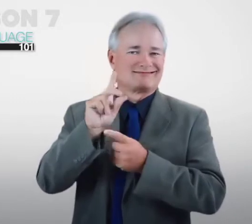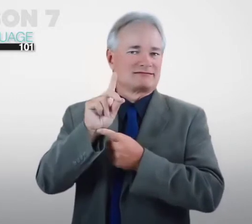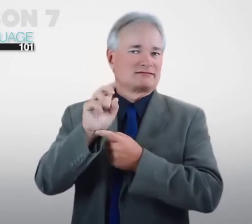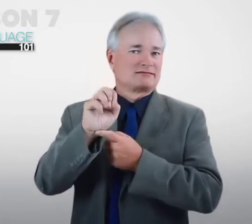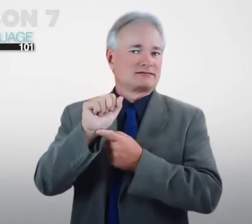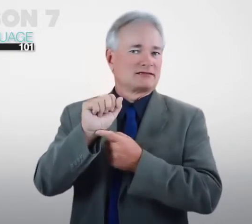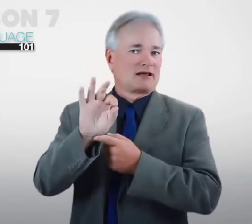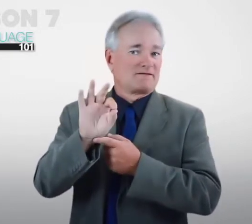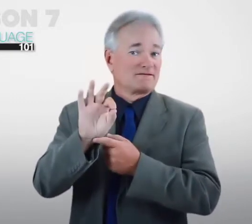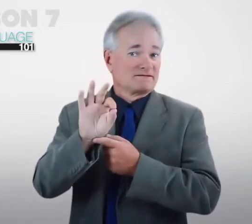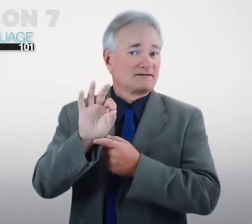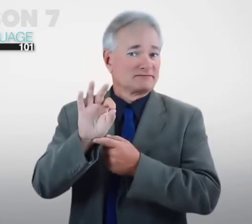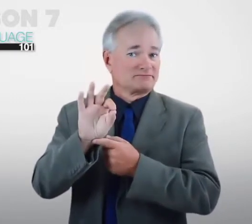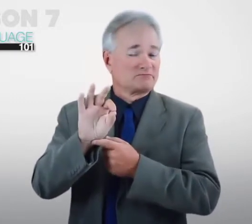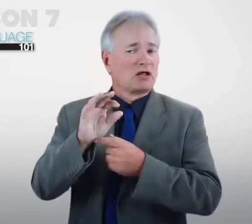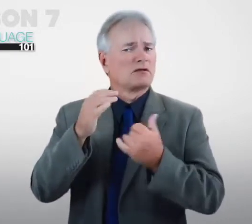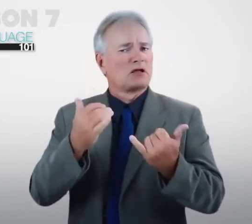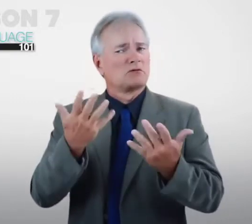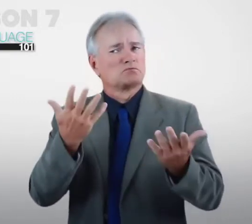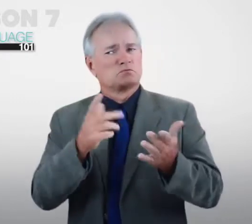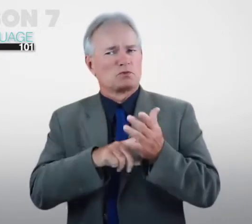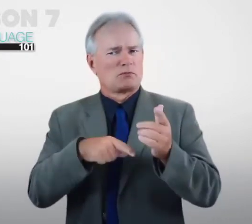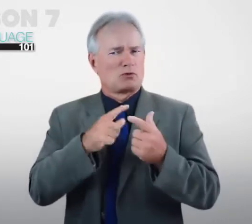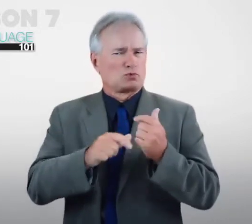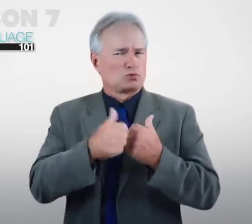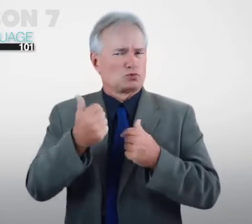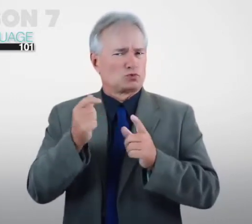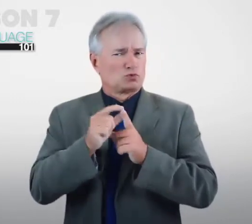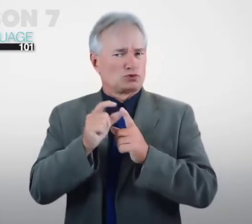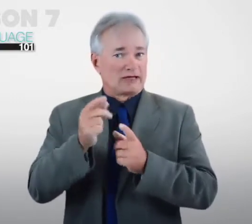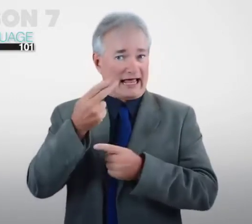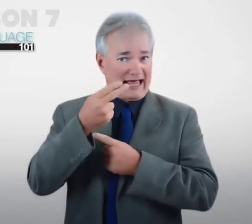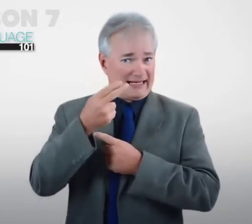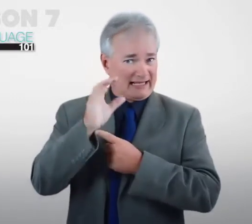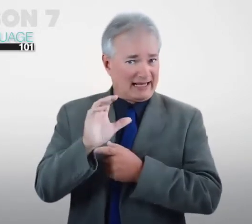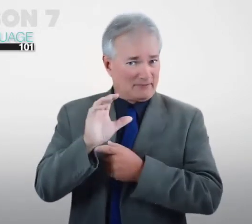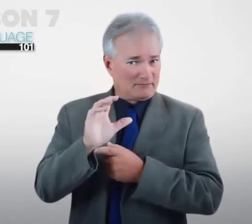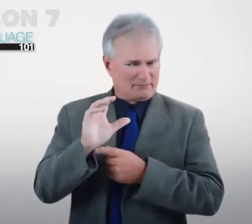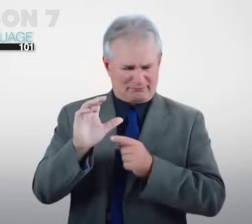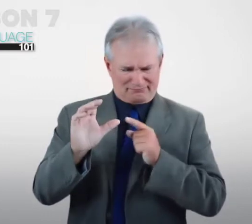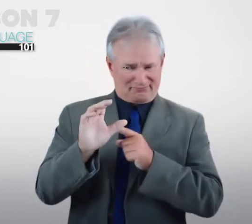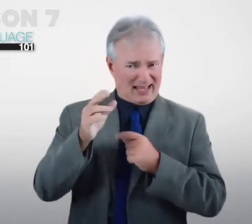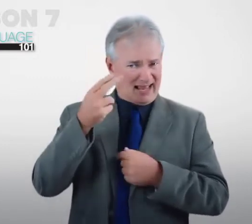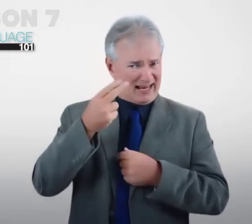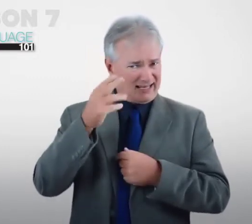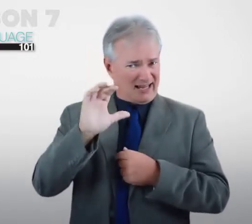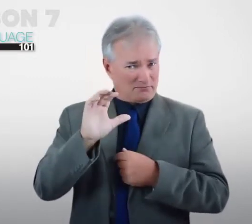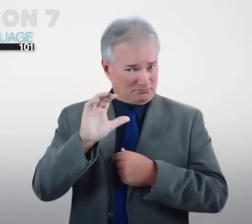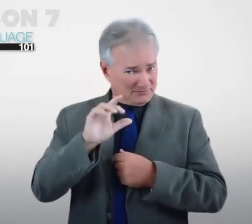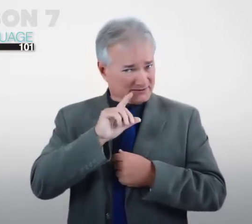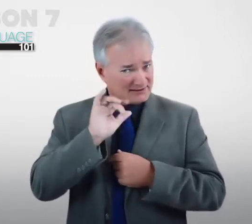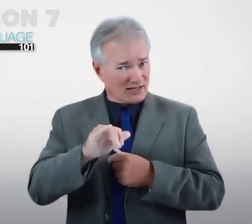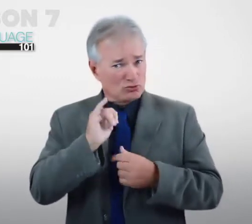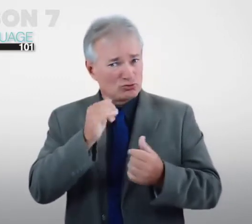The best way to describe an individual who can't hear is calling them deaf. Now let's discuss other words.